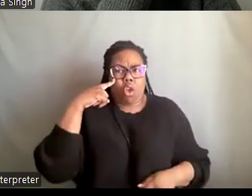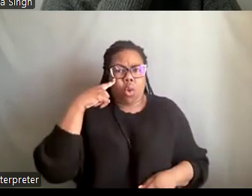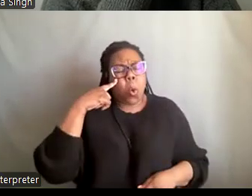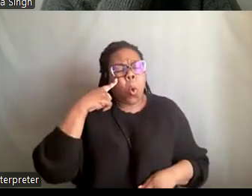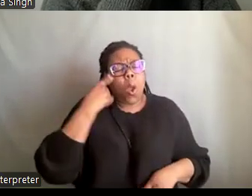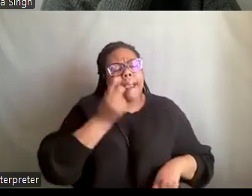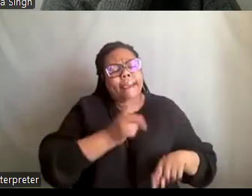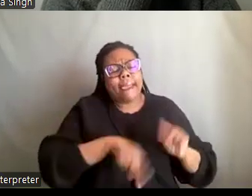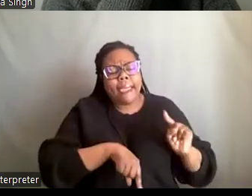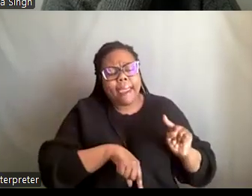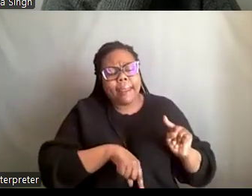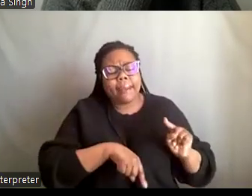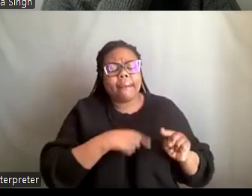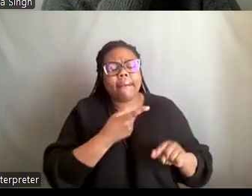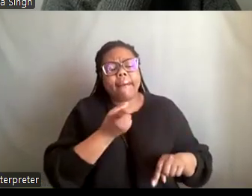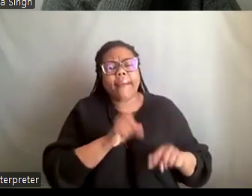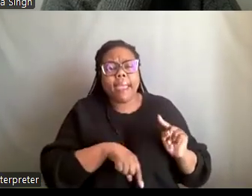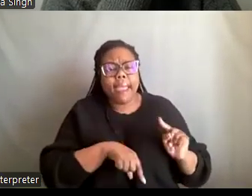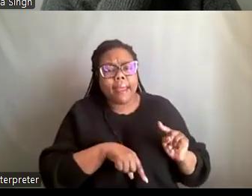maybe society always thought